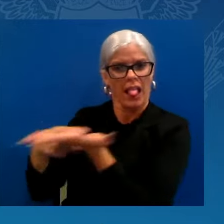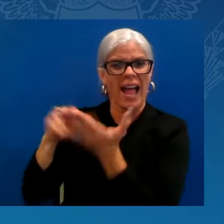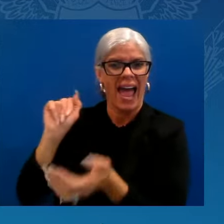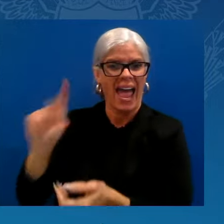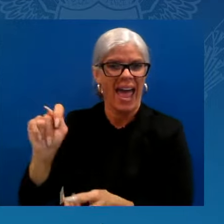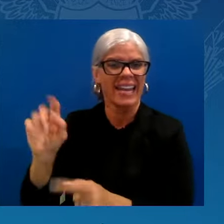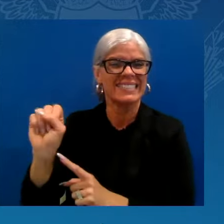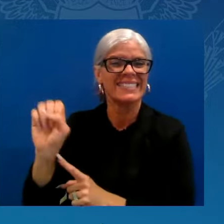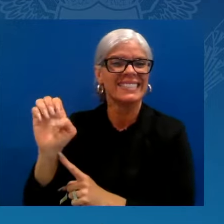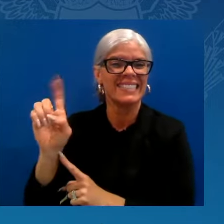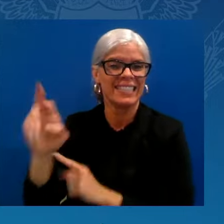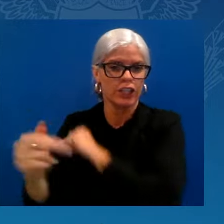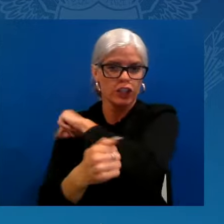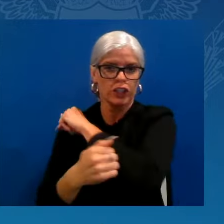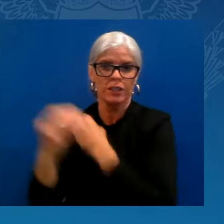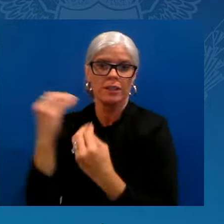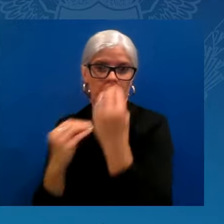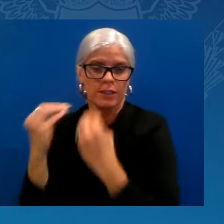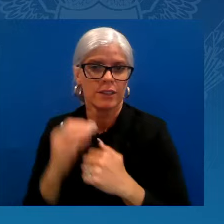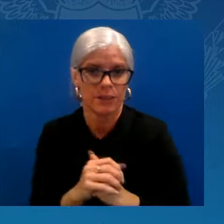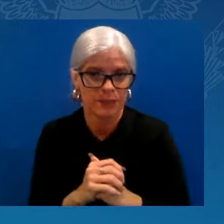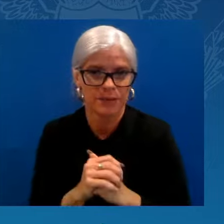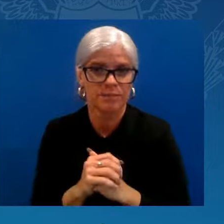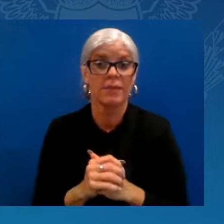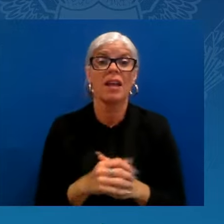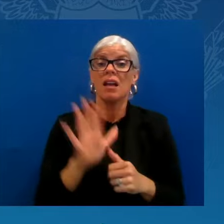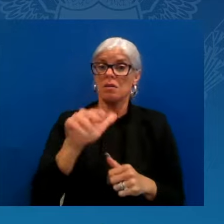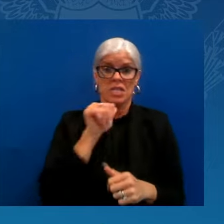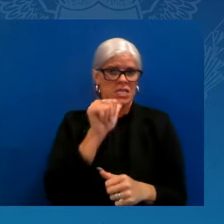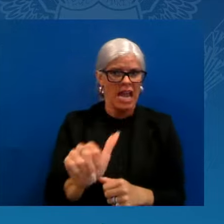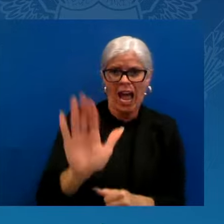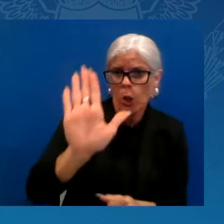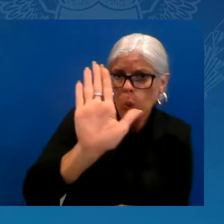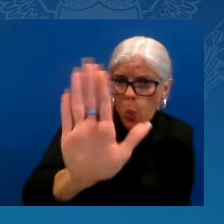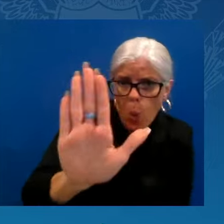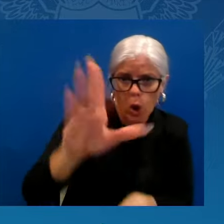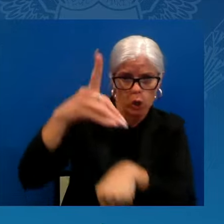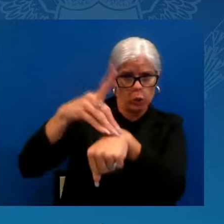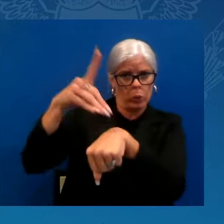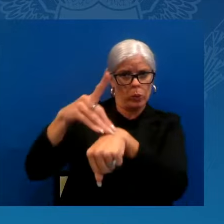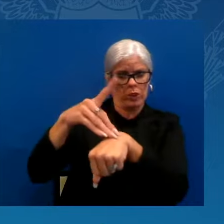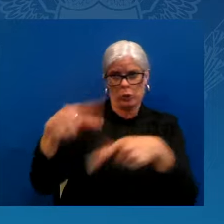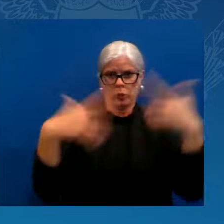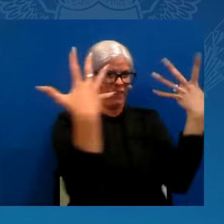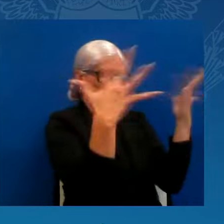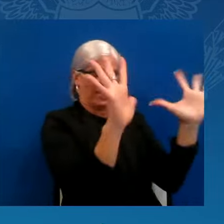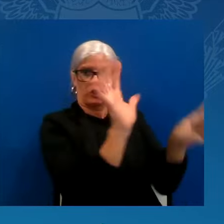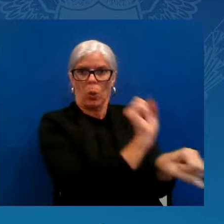but neither are you at liberty to neglect it." I'm going to repeat.